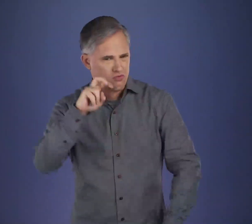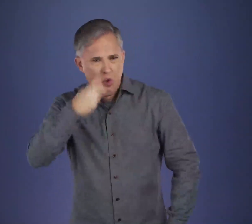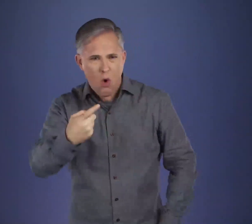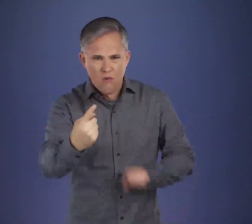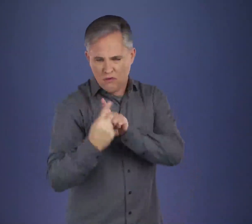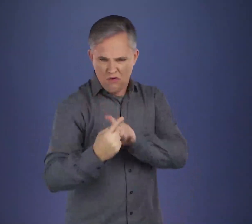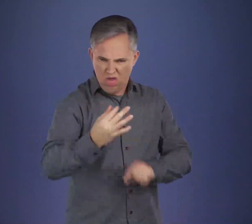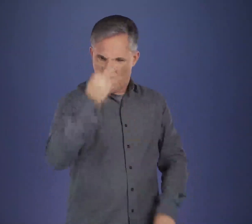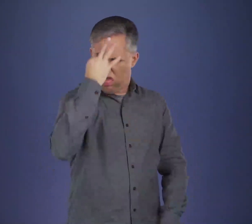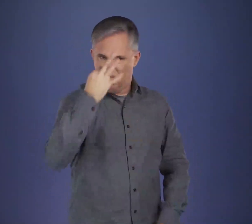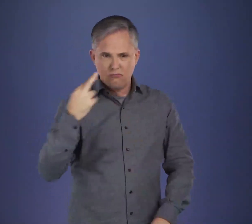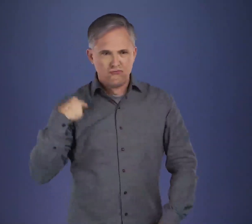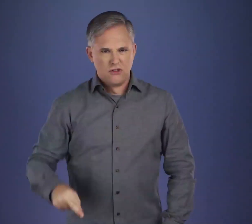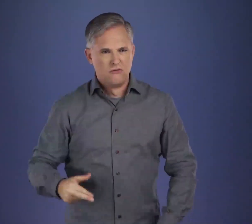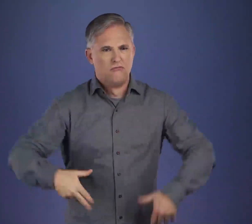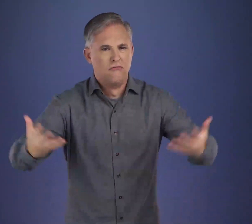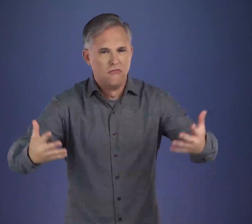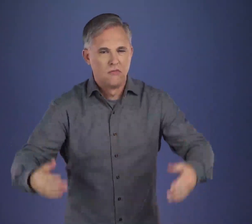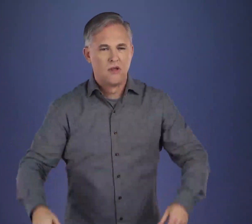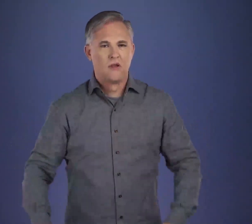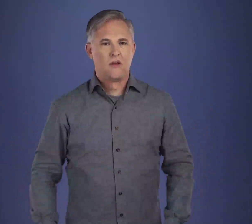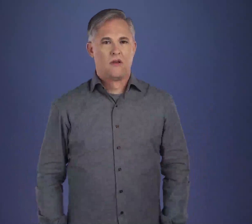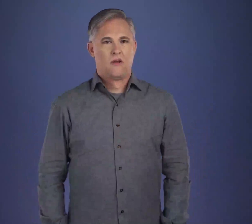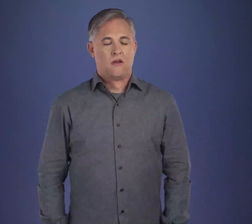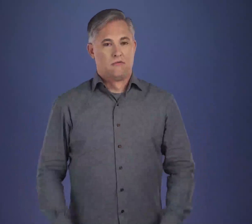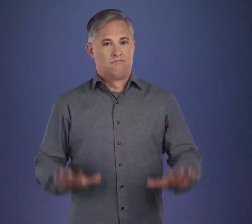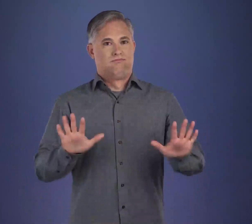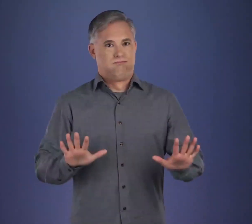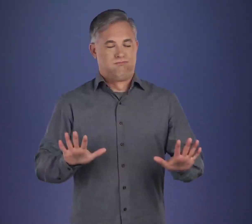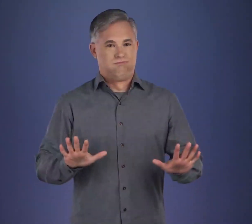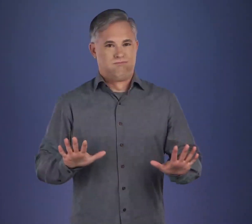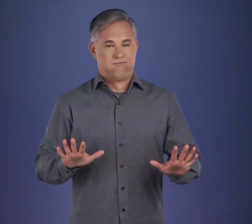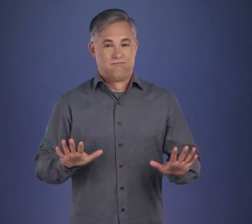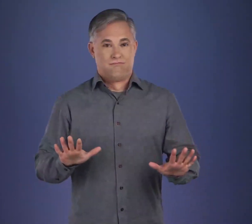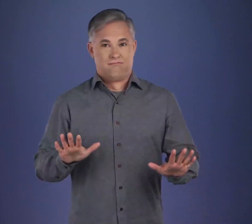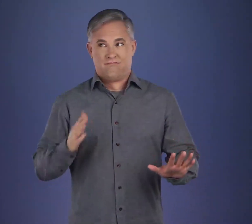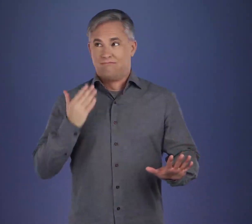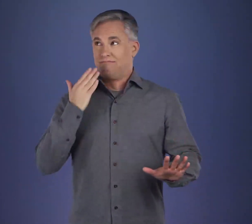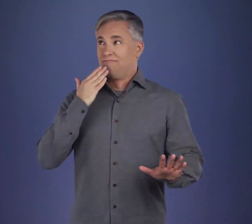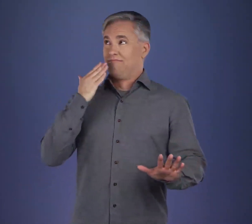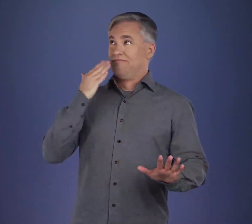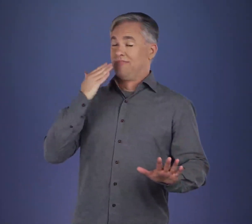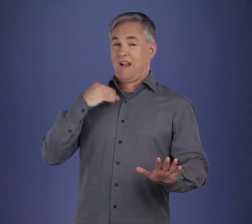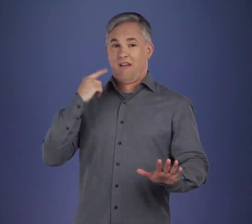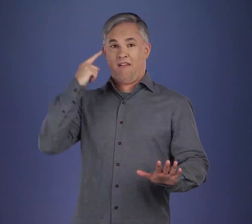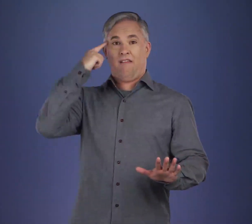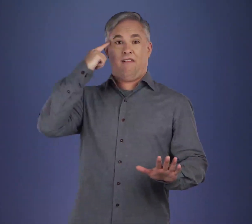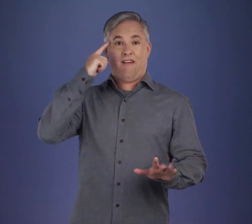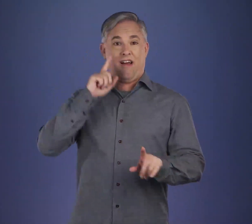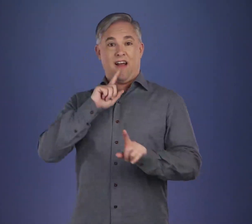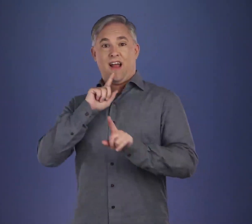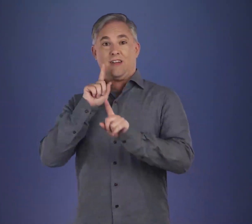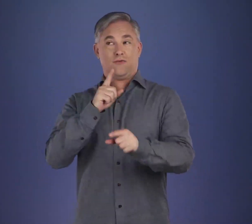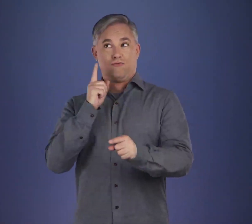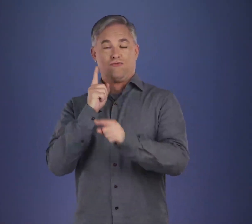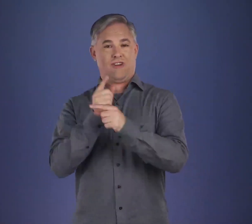I belong to a great church that means everything to me. You’ve got a nerve to come in here talking religion!’